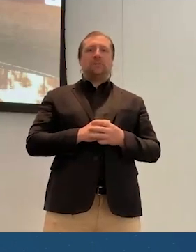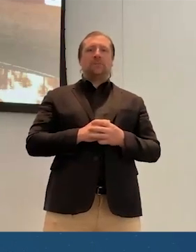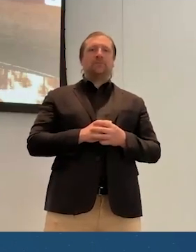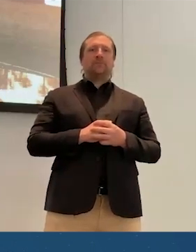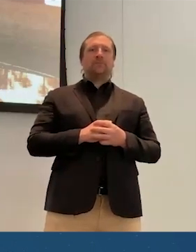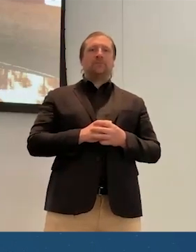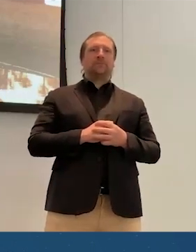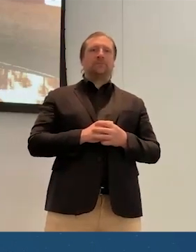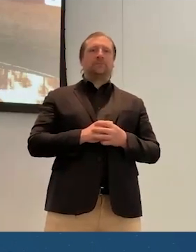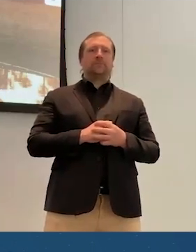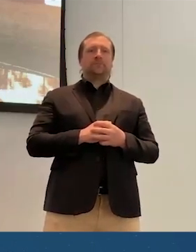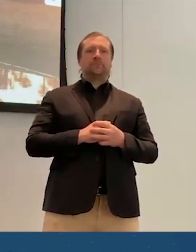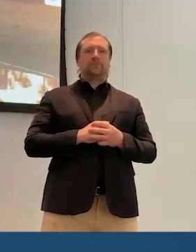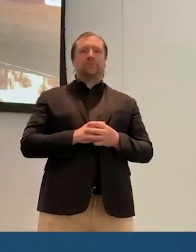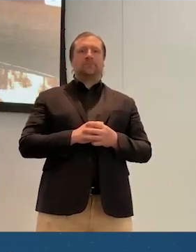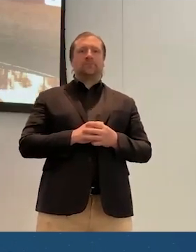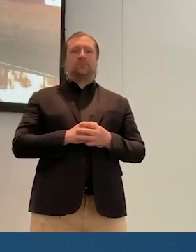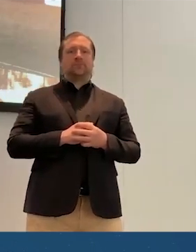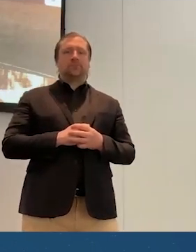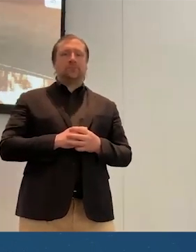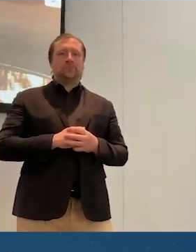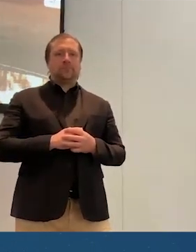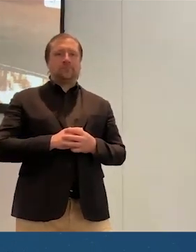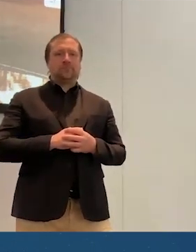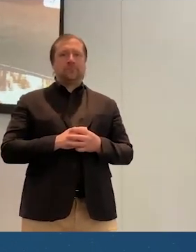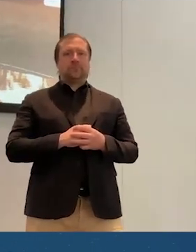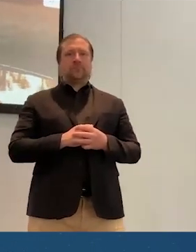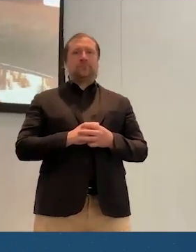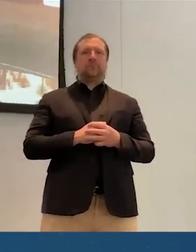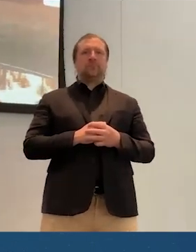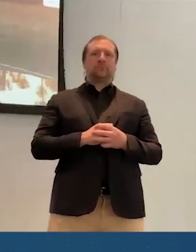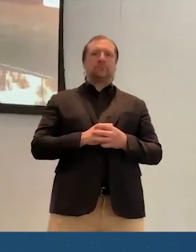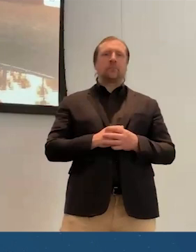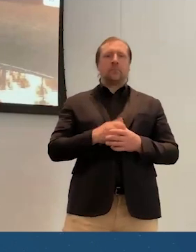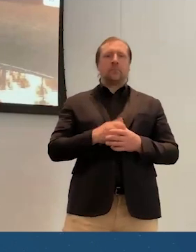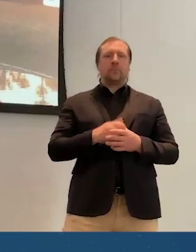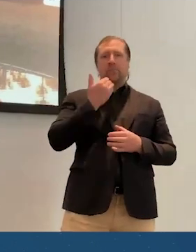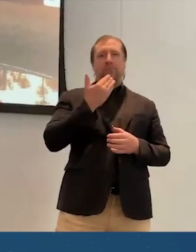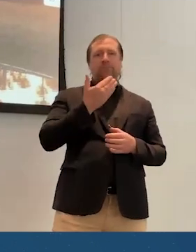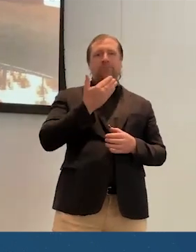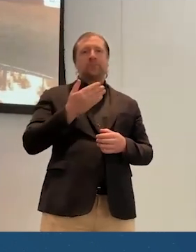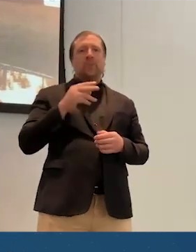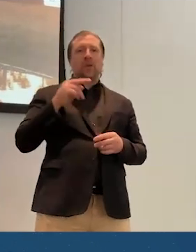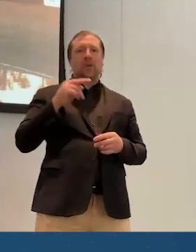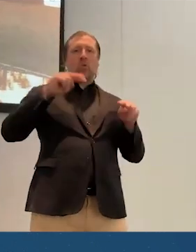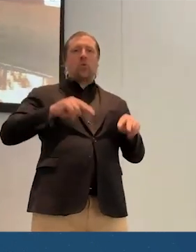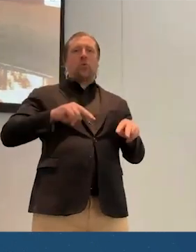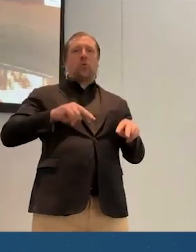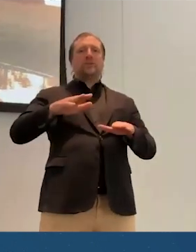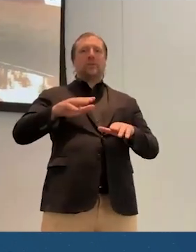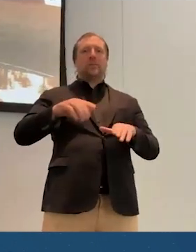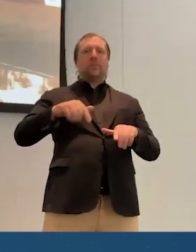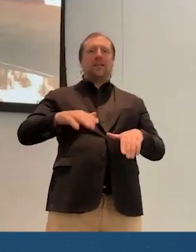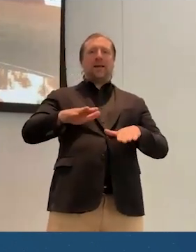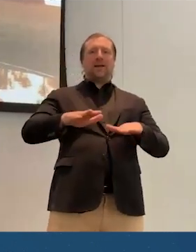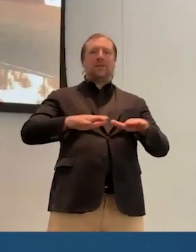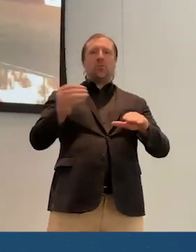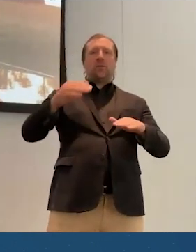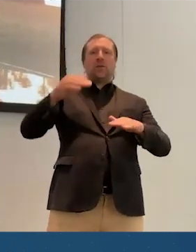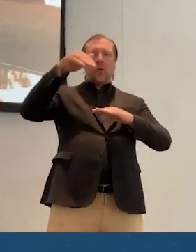By the third iteration, I was able to see my own legs moving